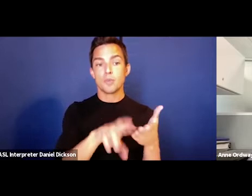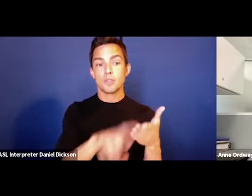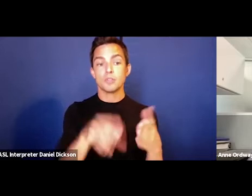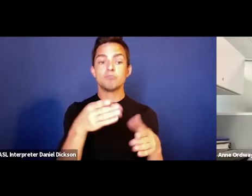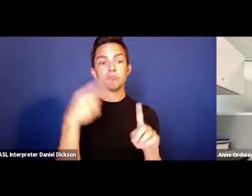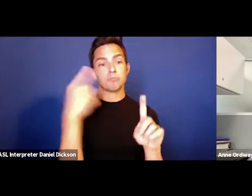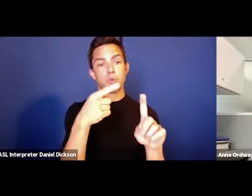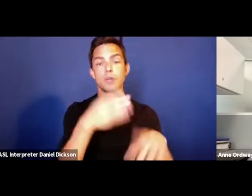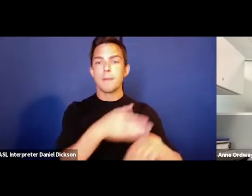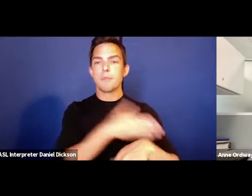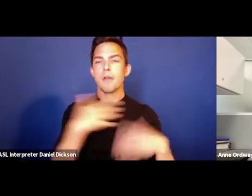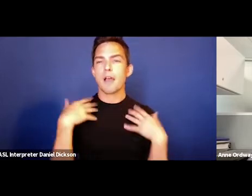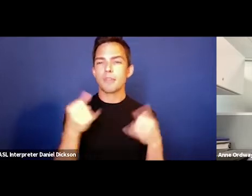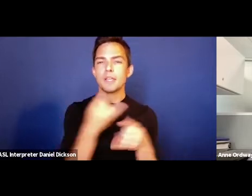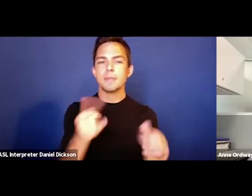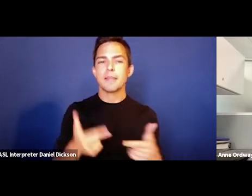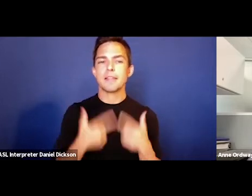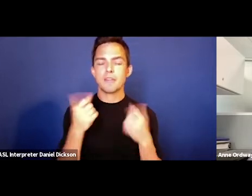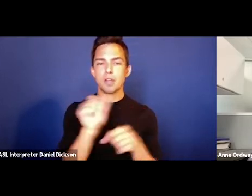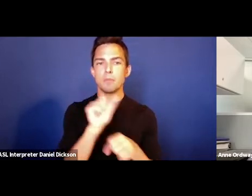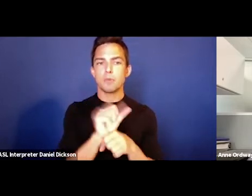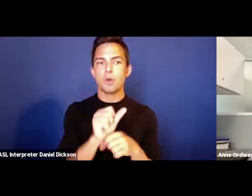independent living and employment outcomes of rural people with disabilities.